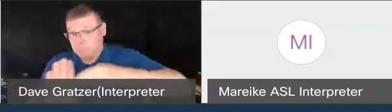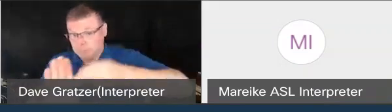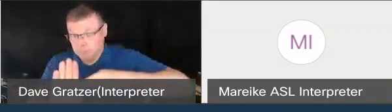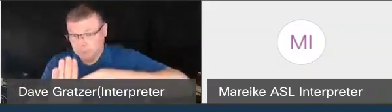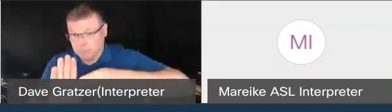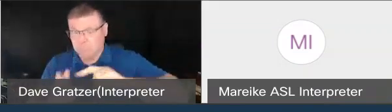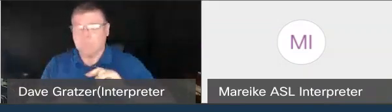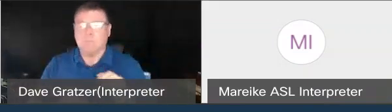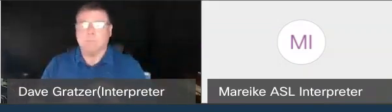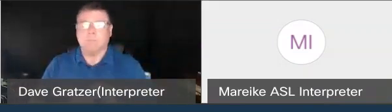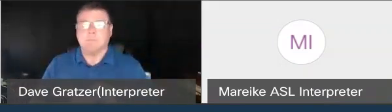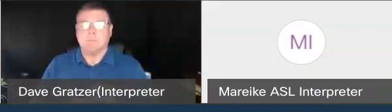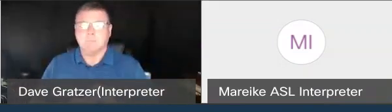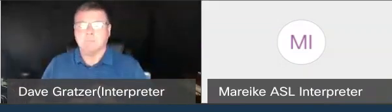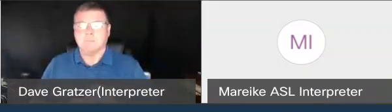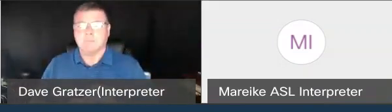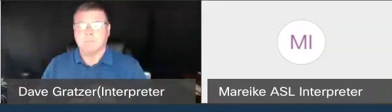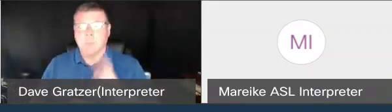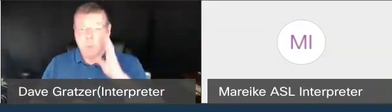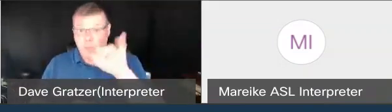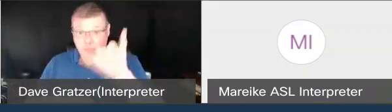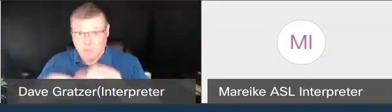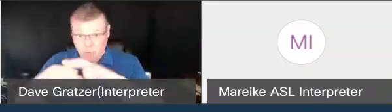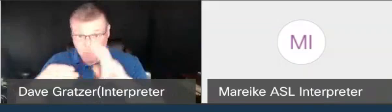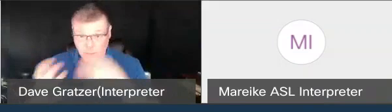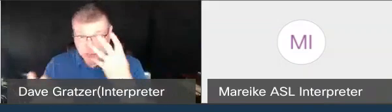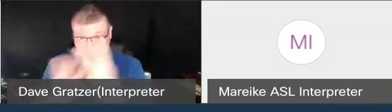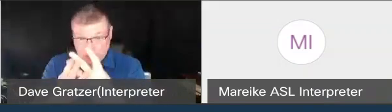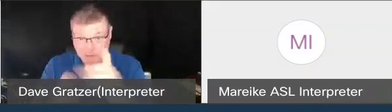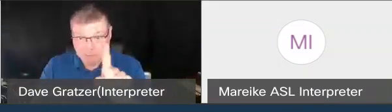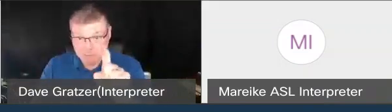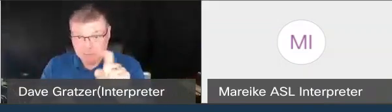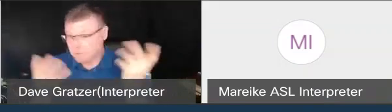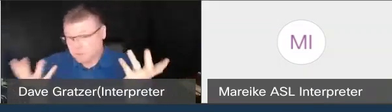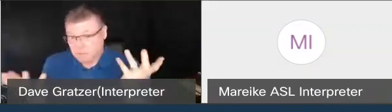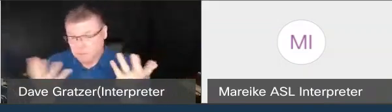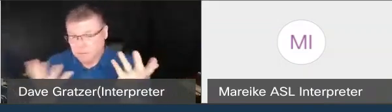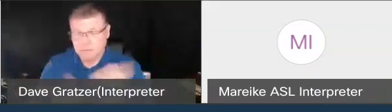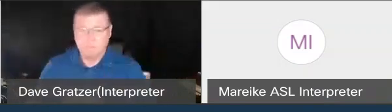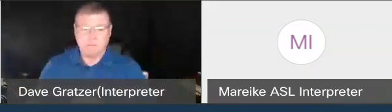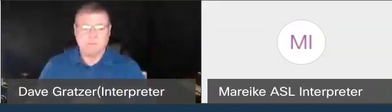um, would--would that result in jail time? Is there a scenario in which that would result in jail time